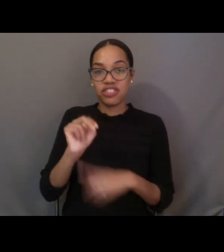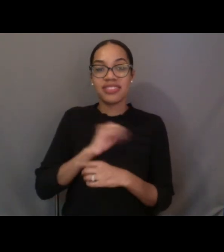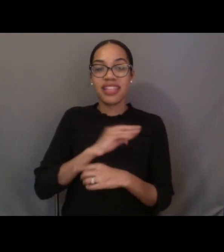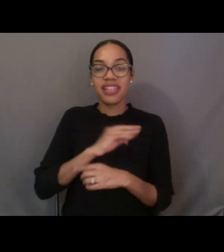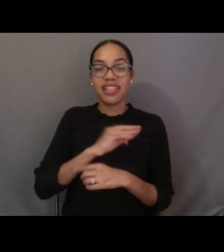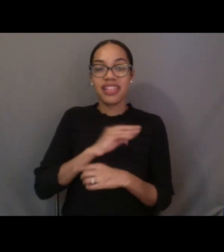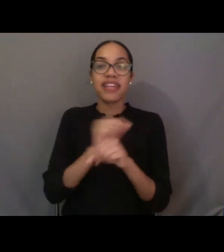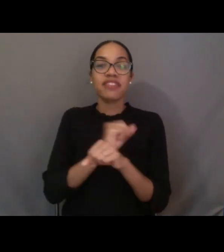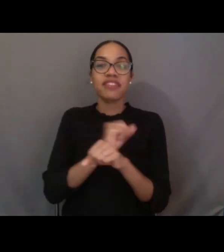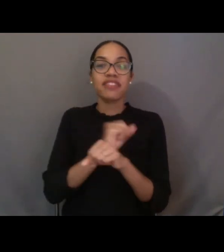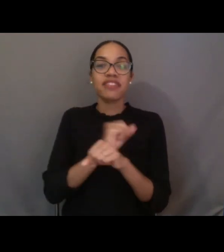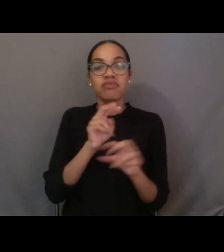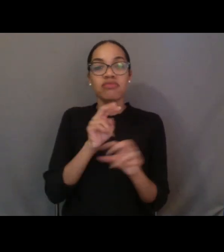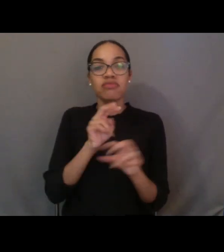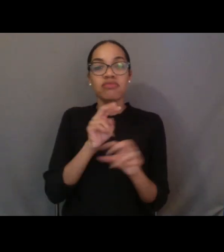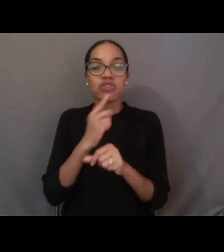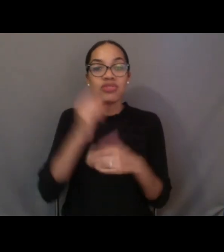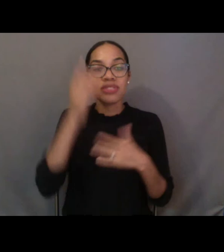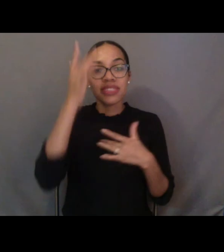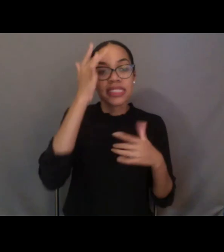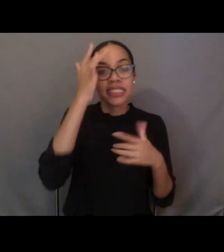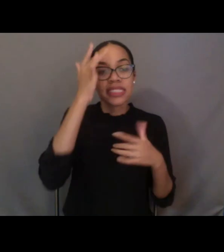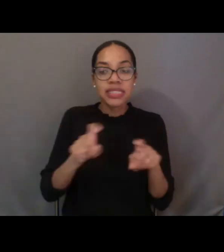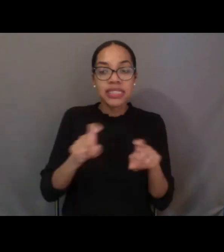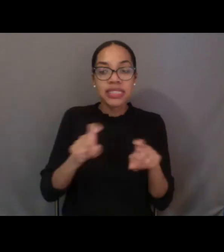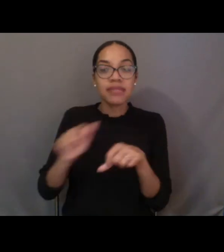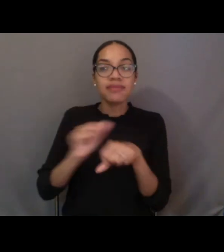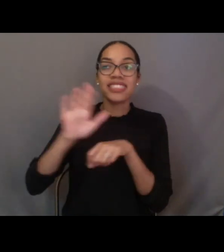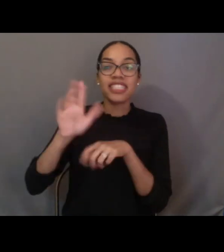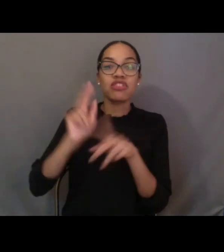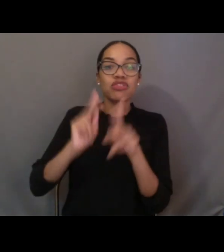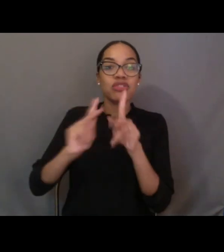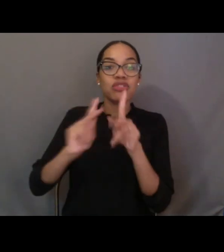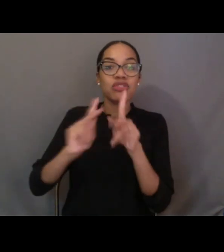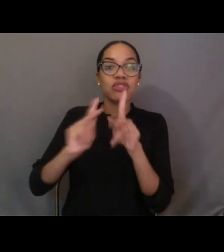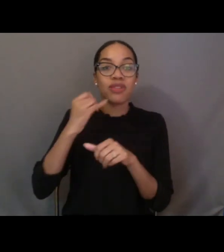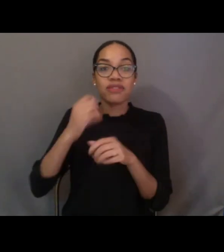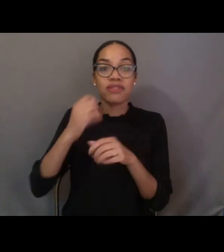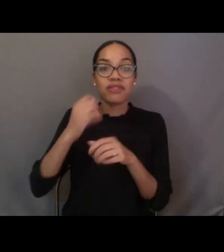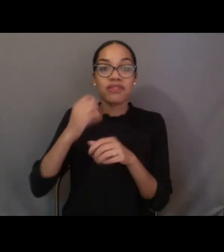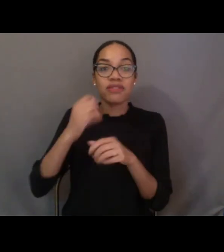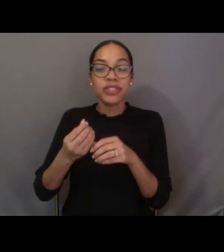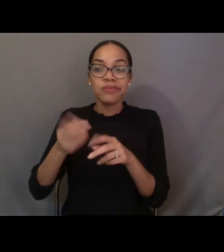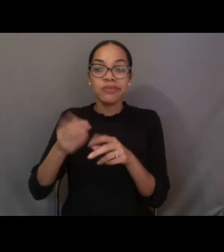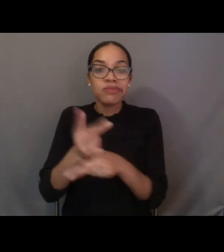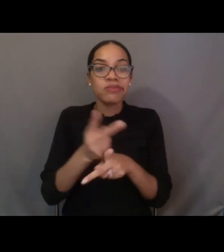to folks that are harvesting or growing shellfish. Isn't that one of the things you do? That is, yeah.